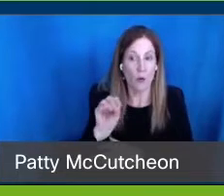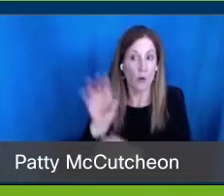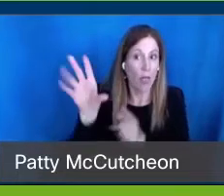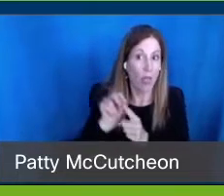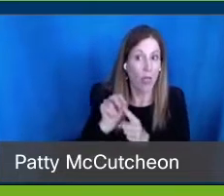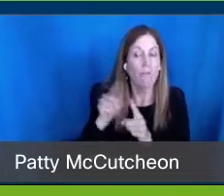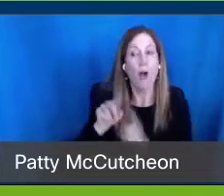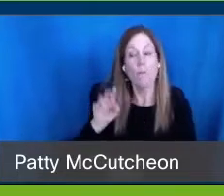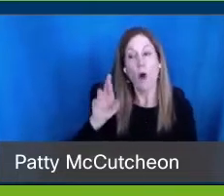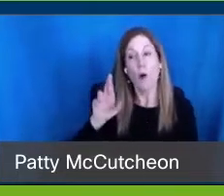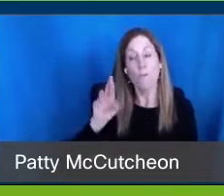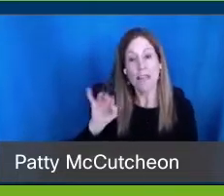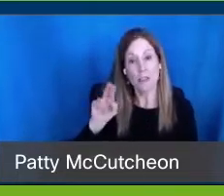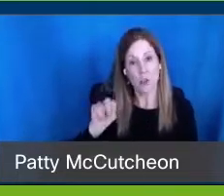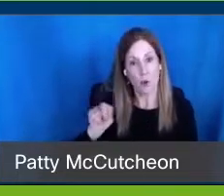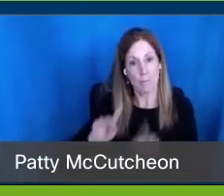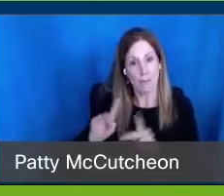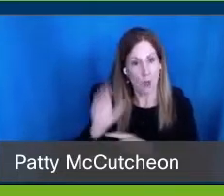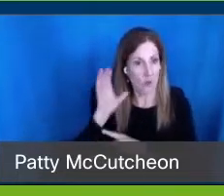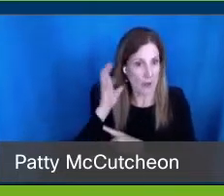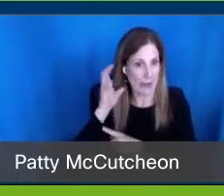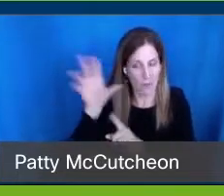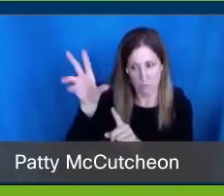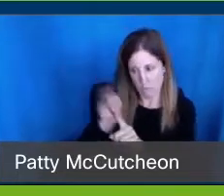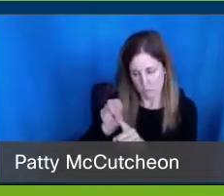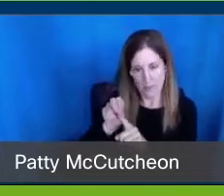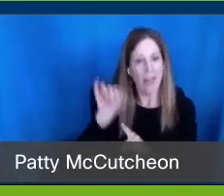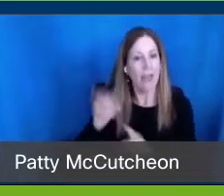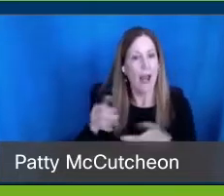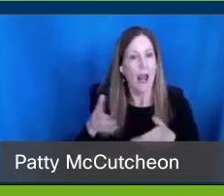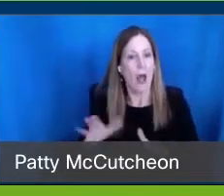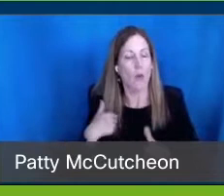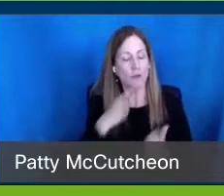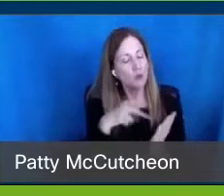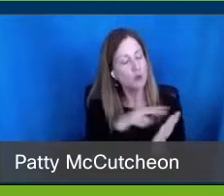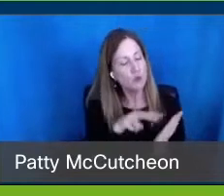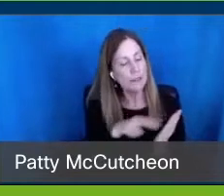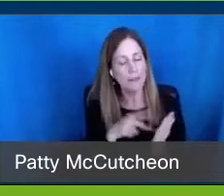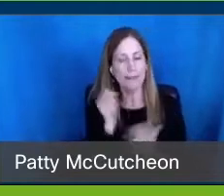One of the thing that this allowed us to do was read the daily newspapers, something that people with print disabilities